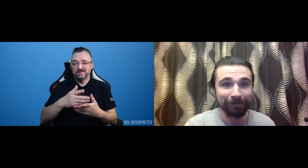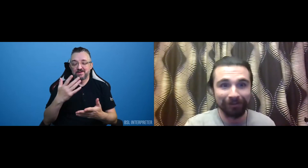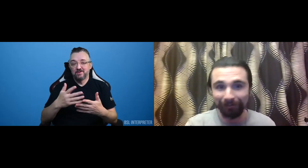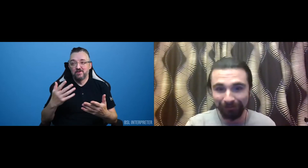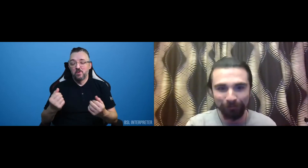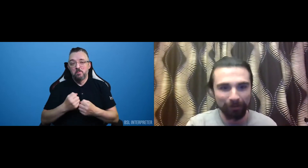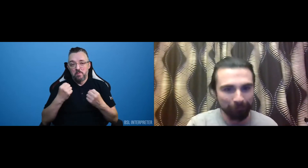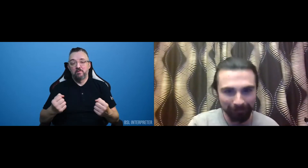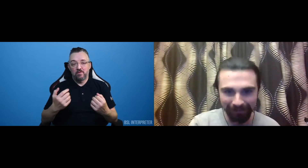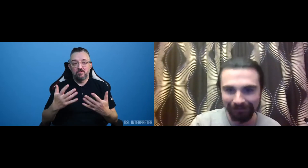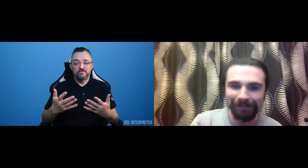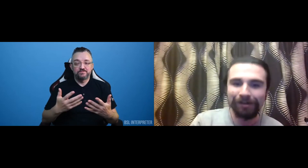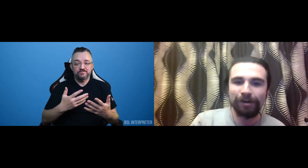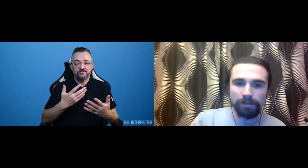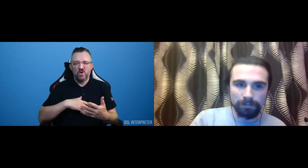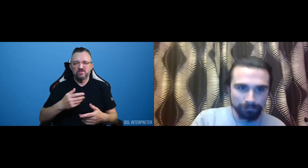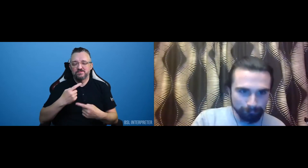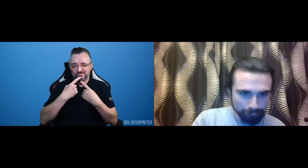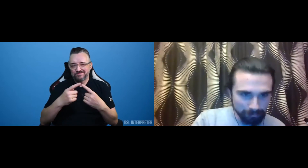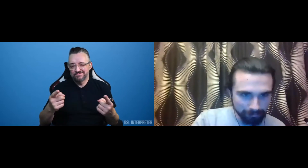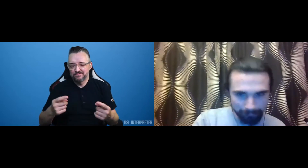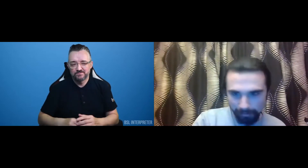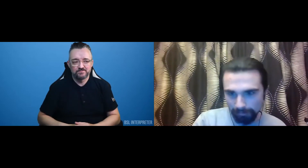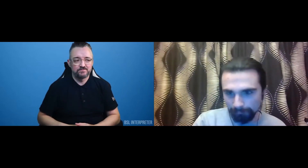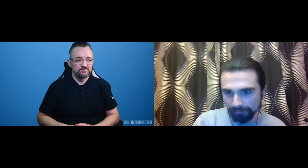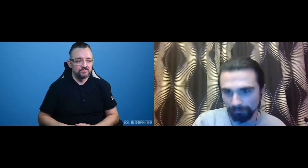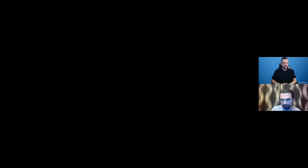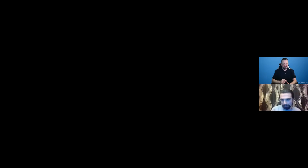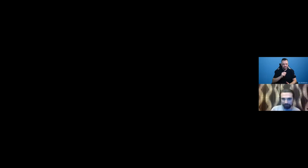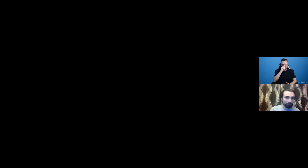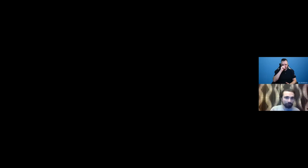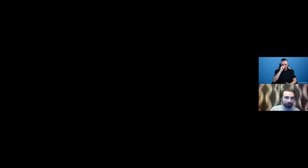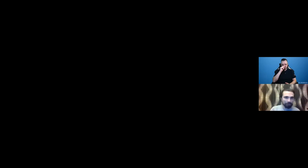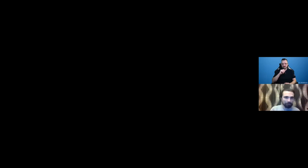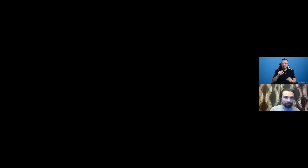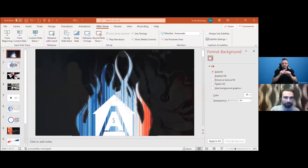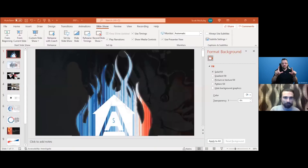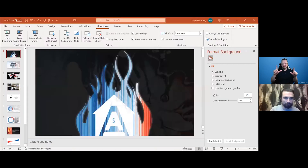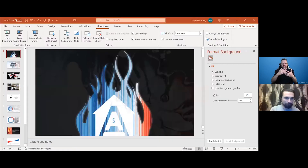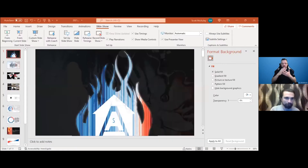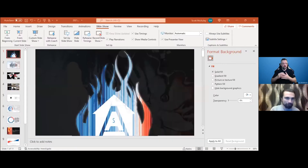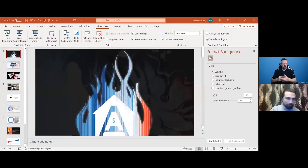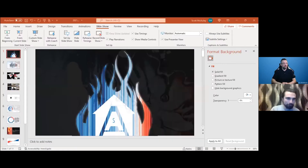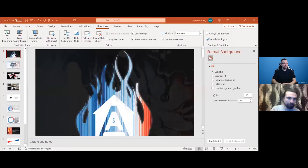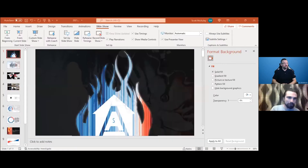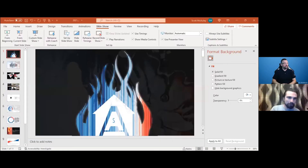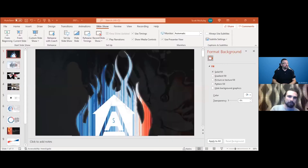and I'd like to note that before I begin. So yep, I'm just gonna share my screen and then kick things off.